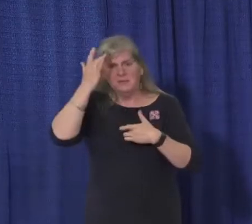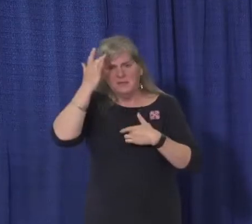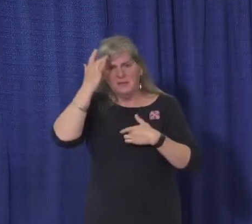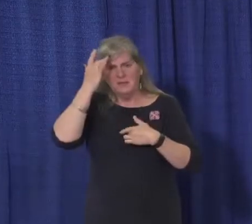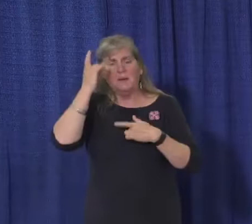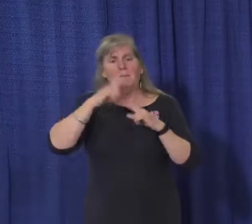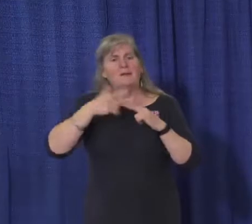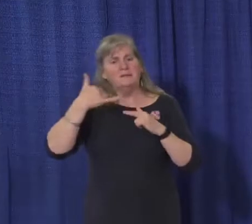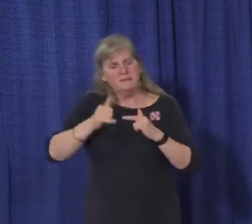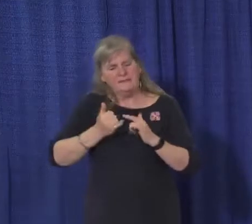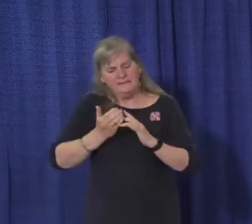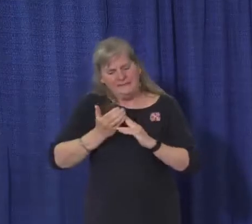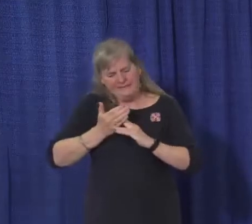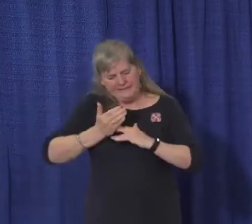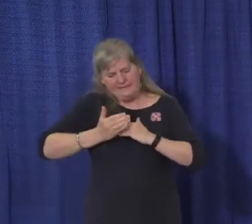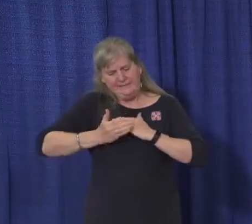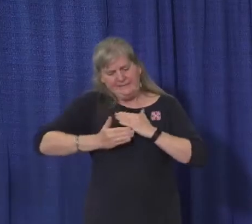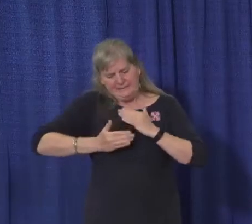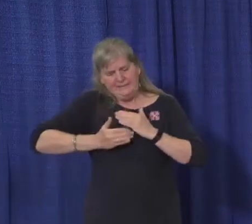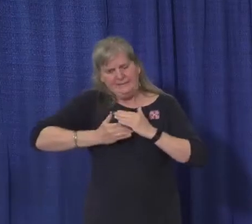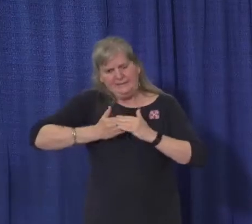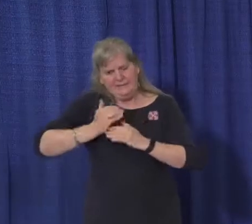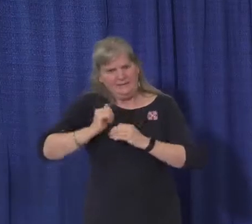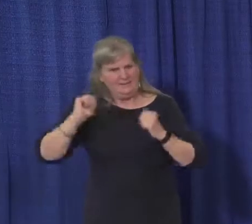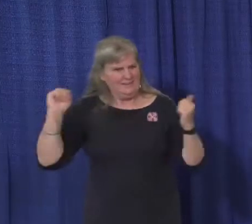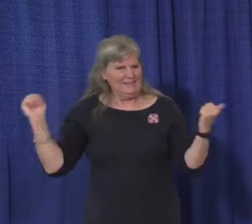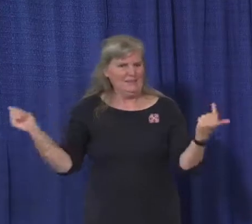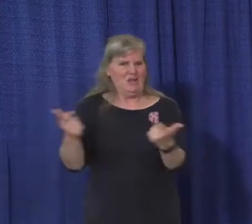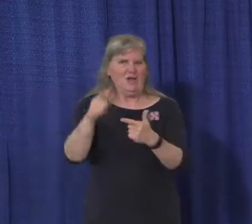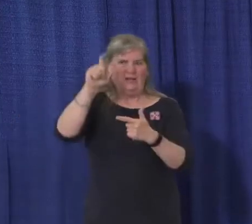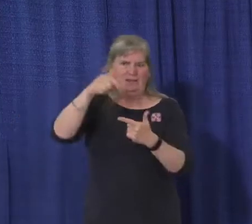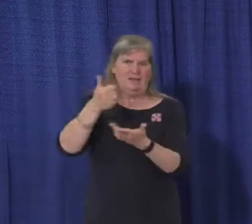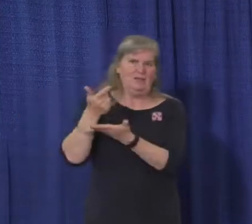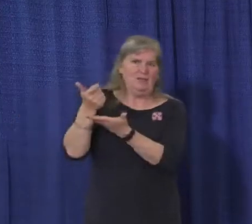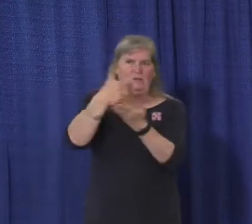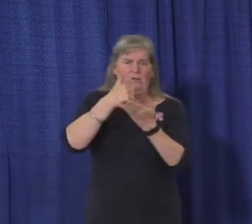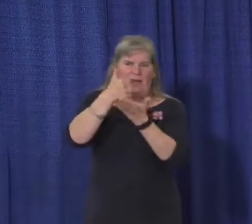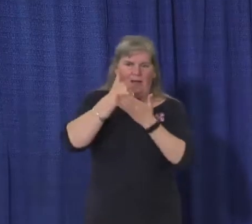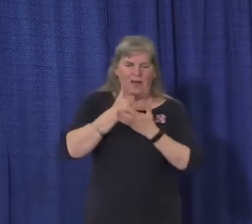have a tough spot to get through. We need all hands on deck to